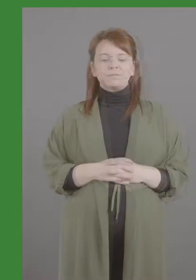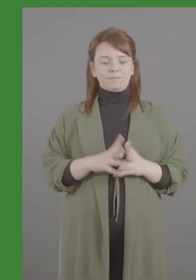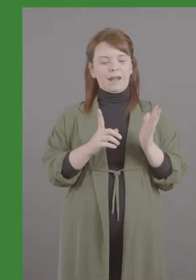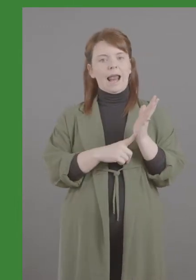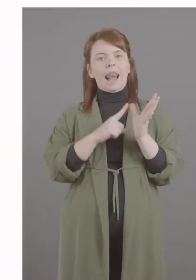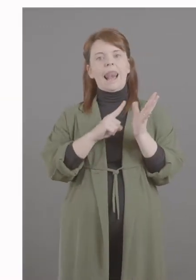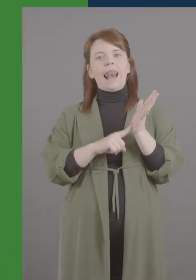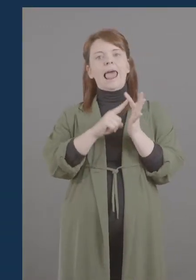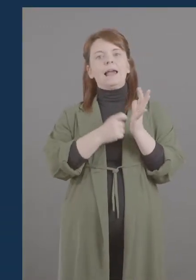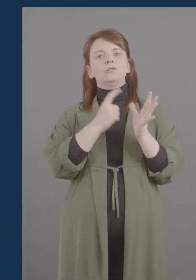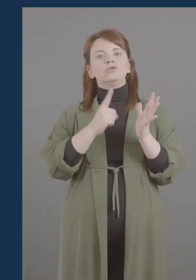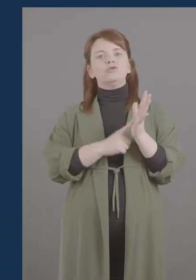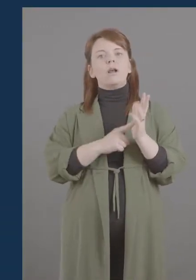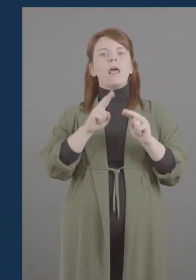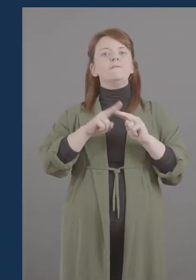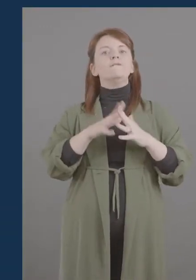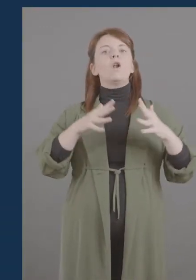What is a lateral flow device test?